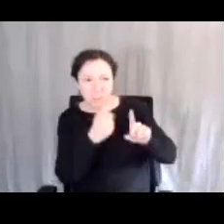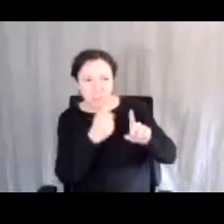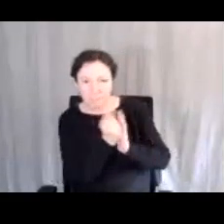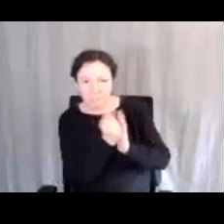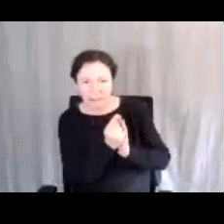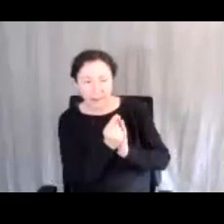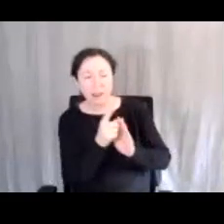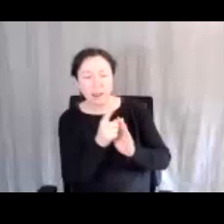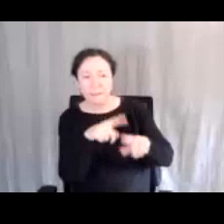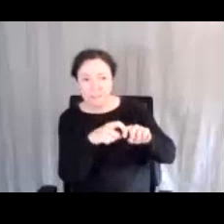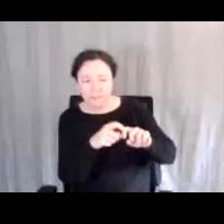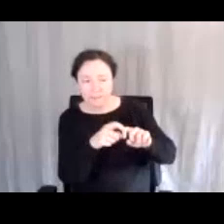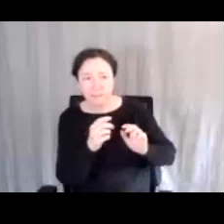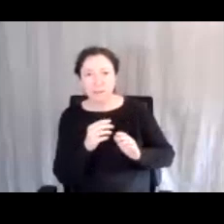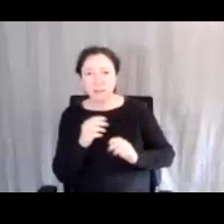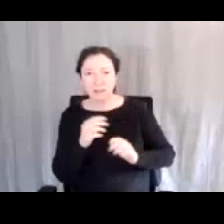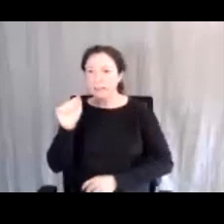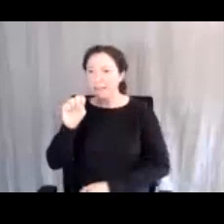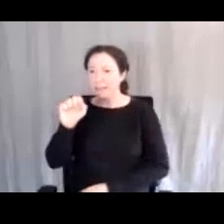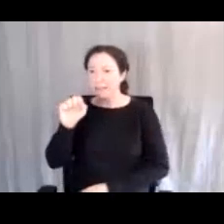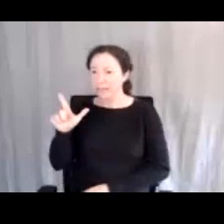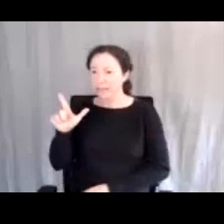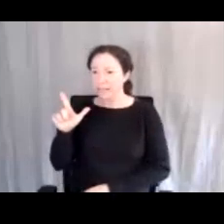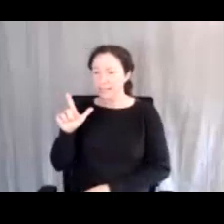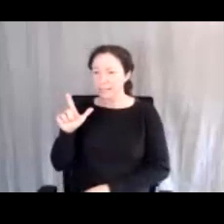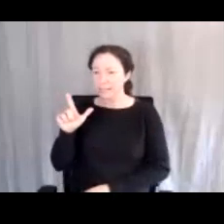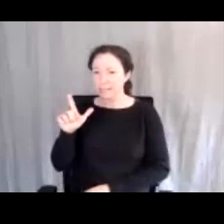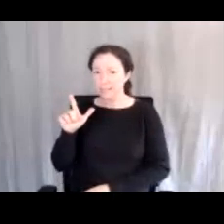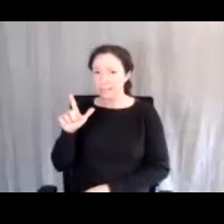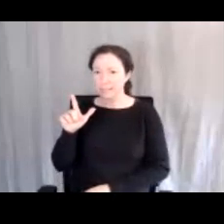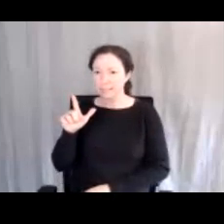Sure. I don't have our a SL provider highlighted.